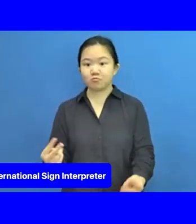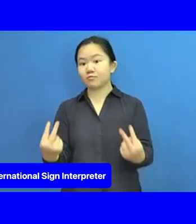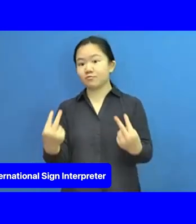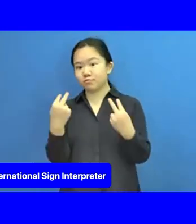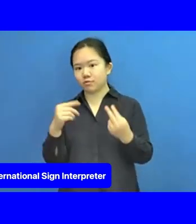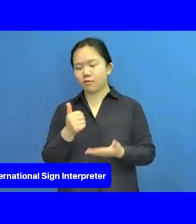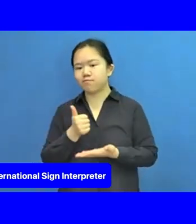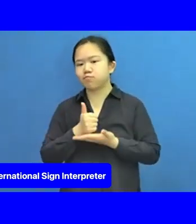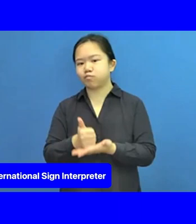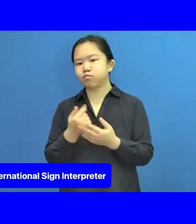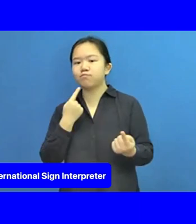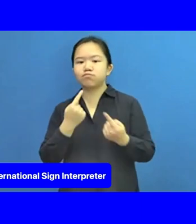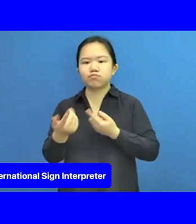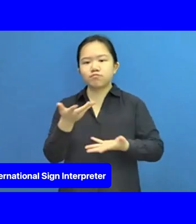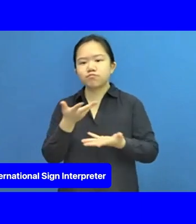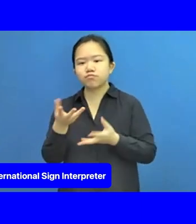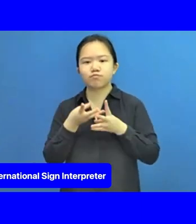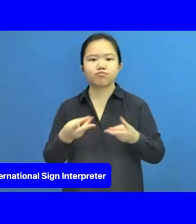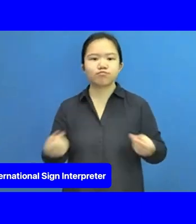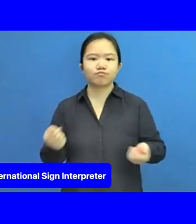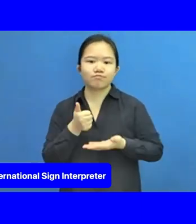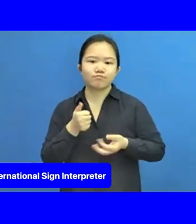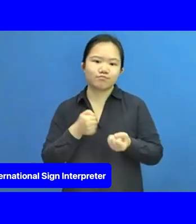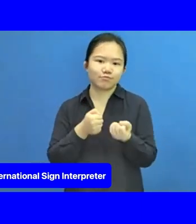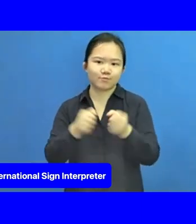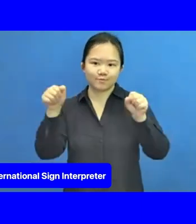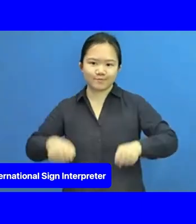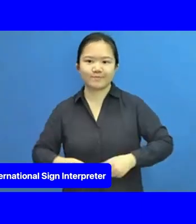projects which fit within the aims of Perform Europe